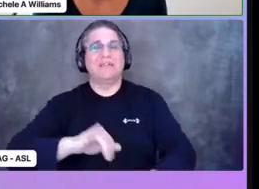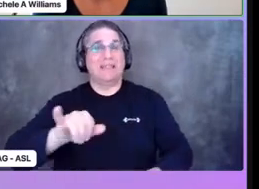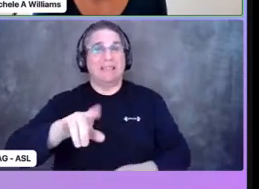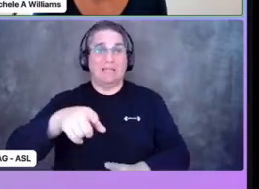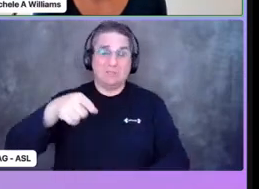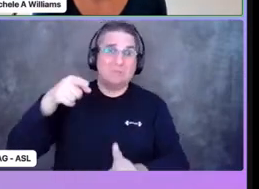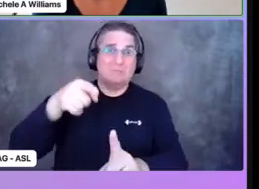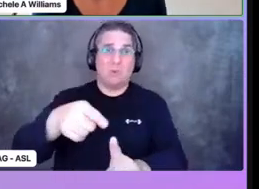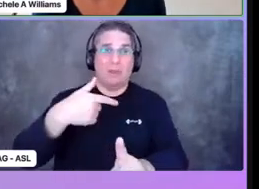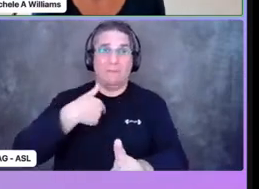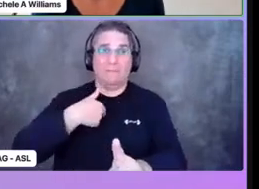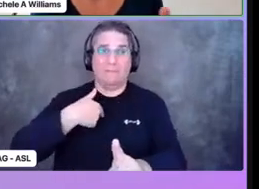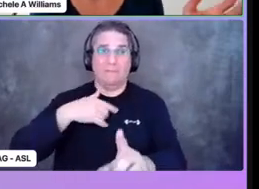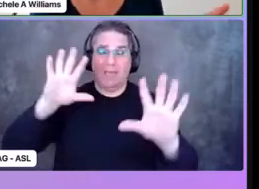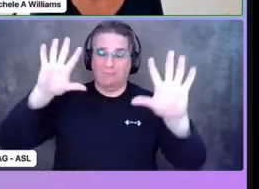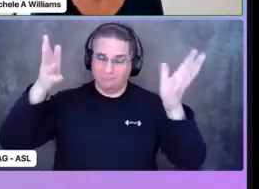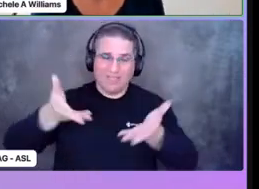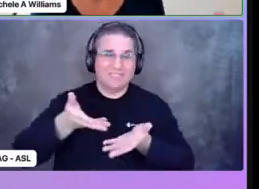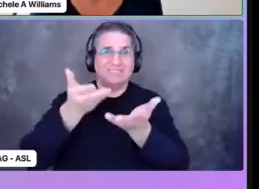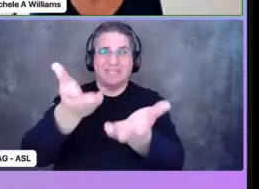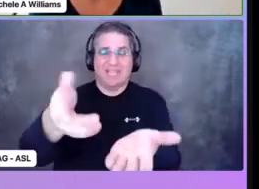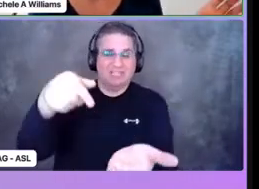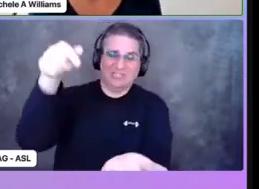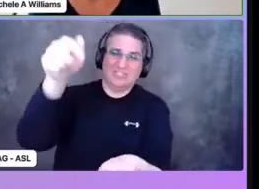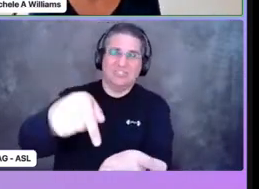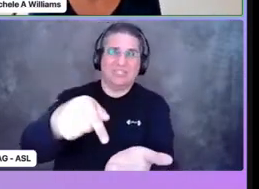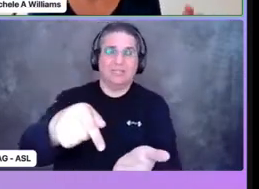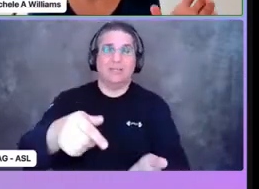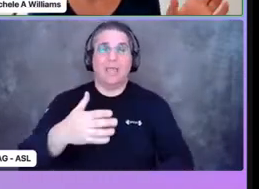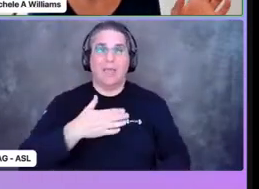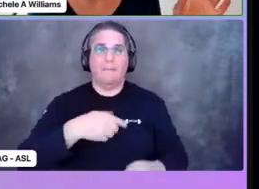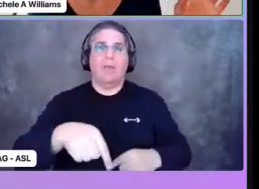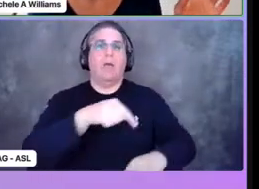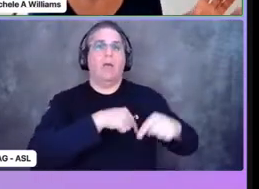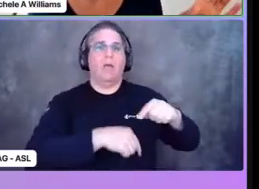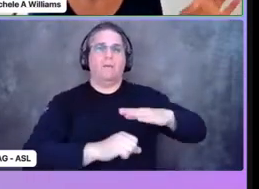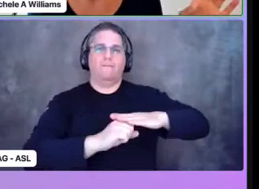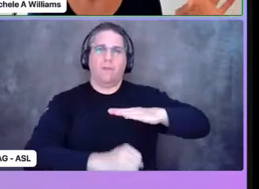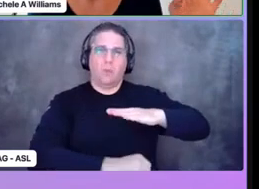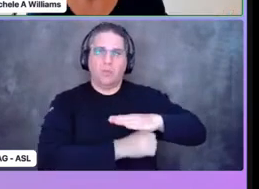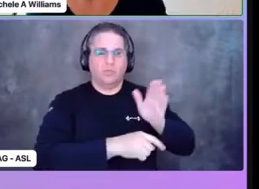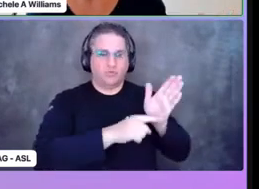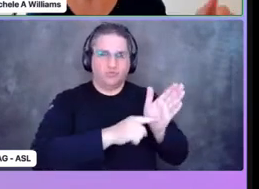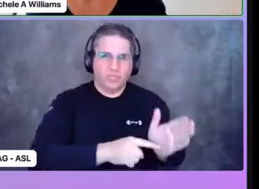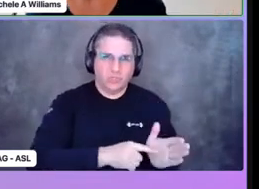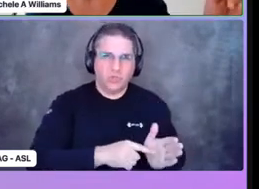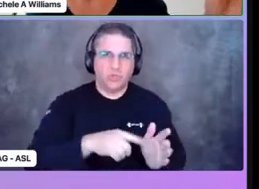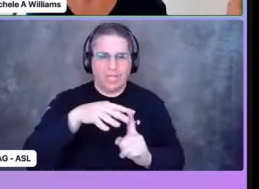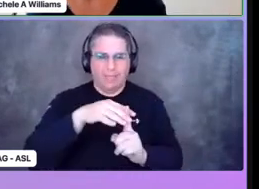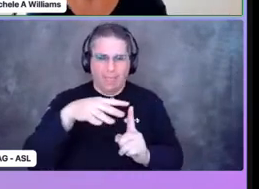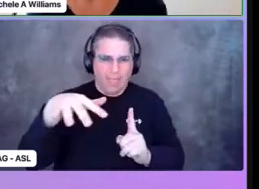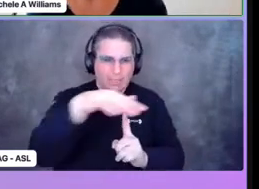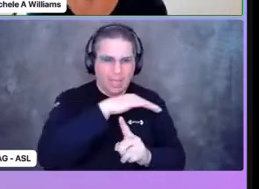not what we needed. And that point right there, is the crux of what I'm really trying to